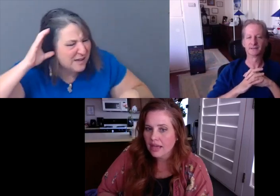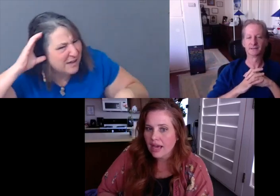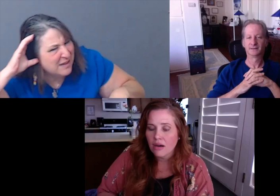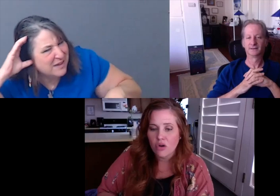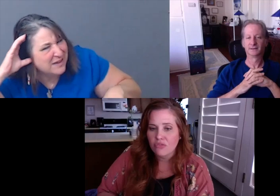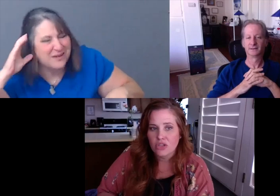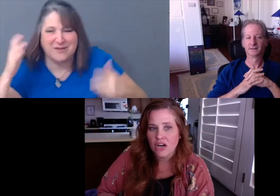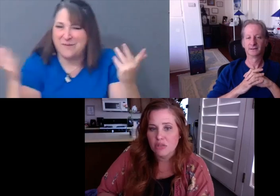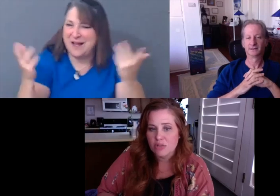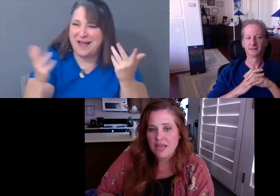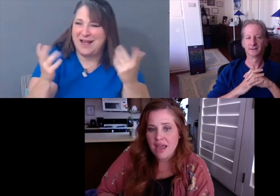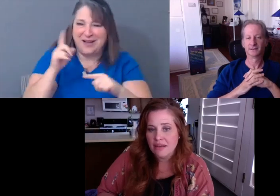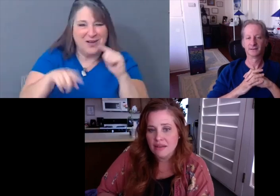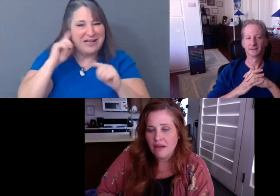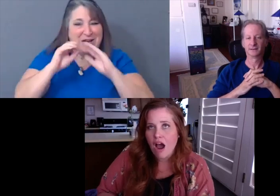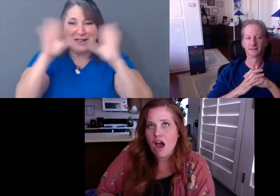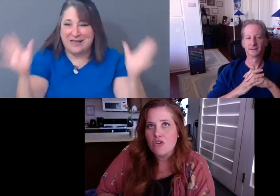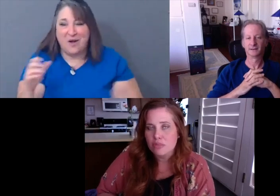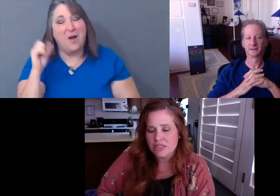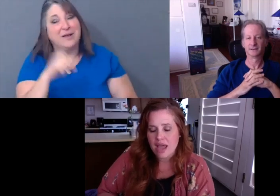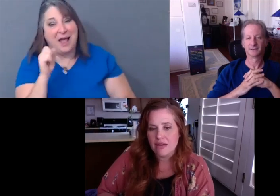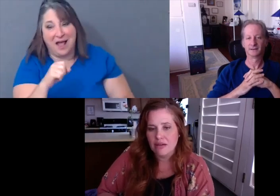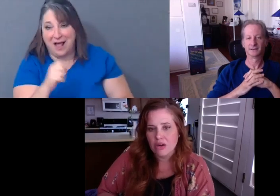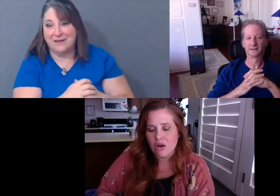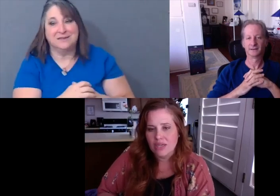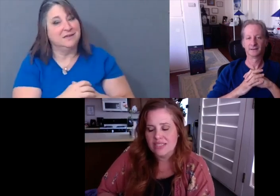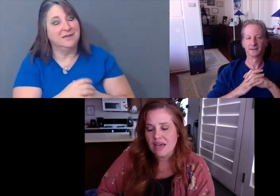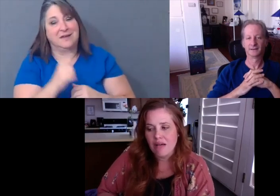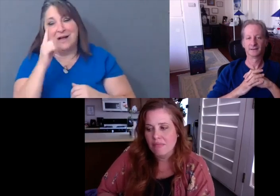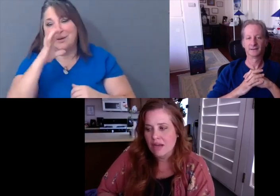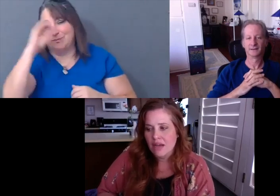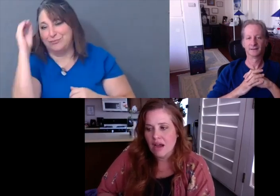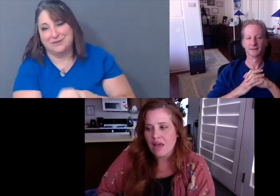Yeah, oh, a hundred percent. A hundred percent. You know, it's um...